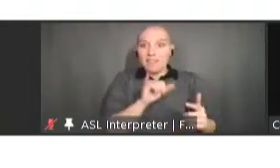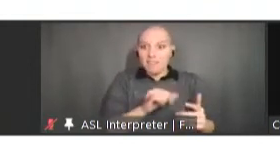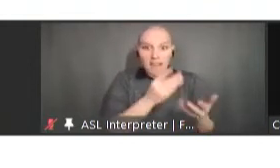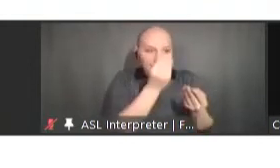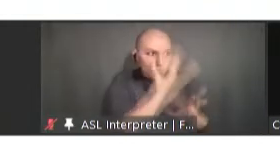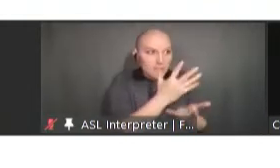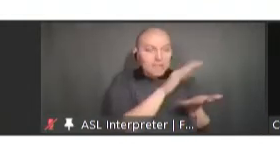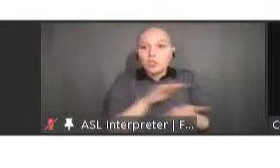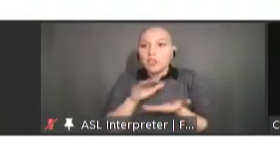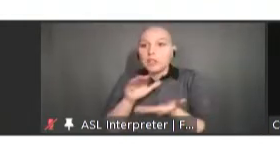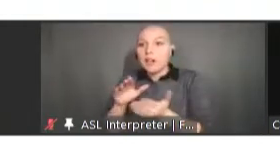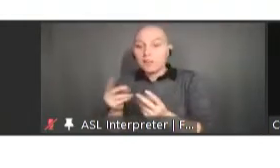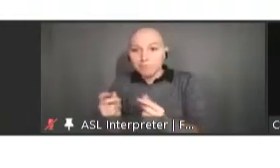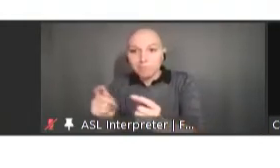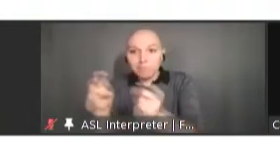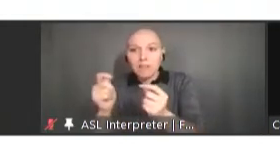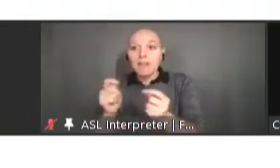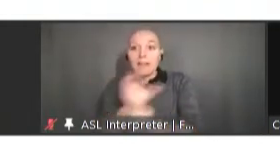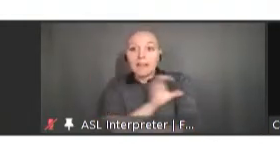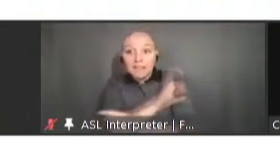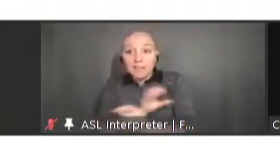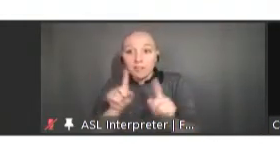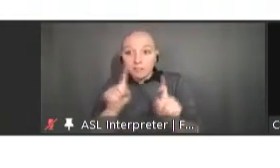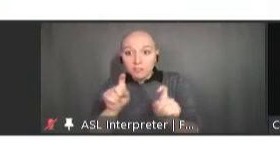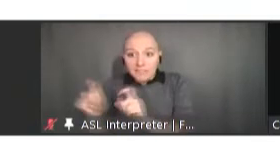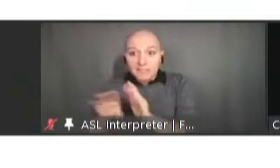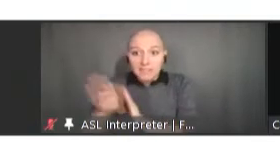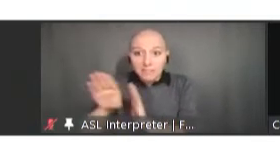expand vaccine availability to special populations,